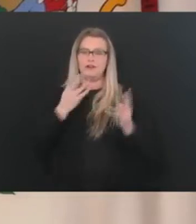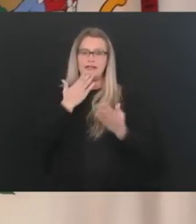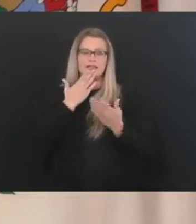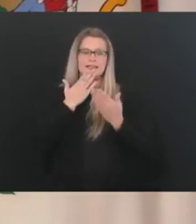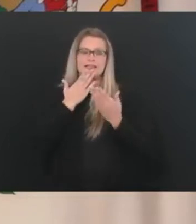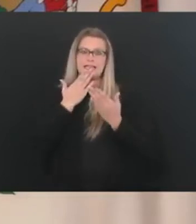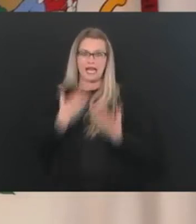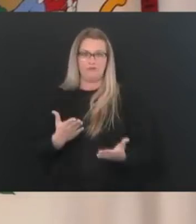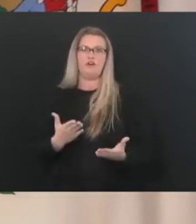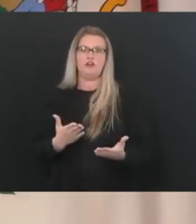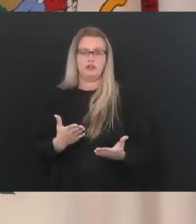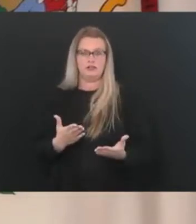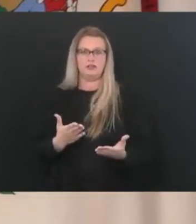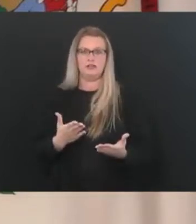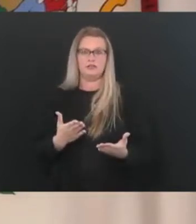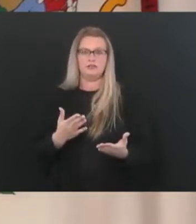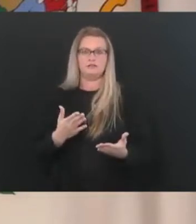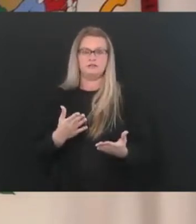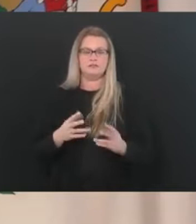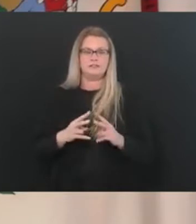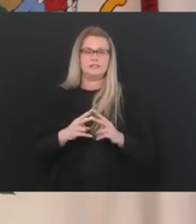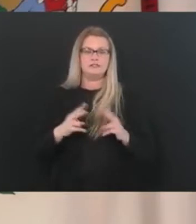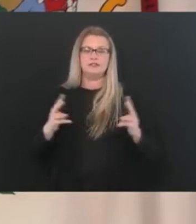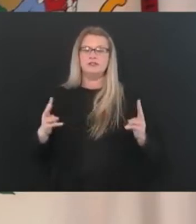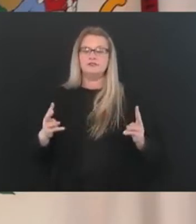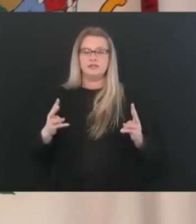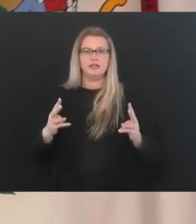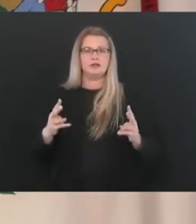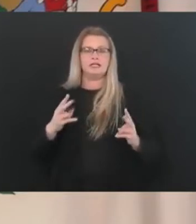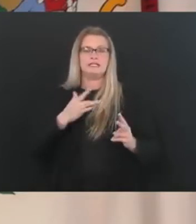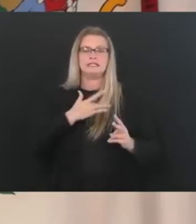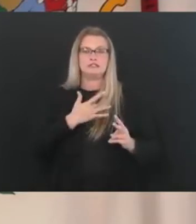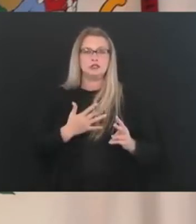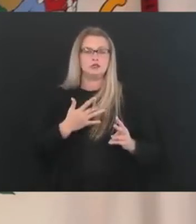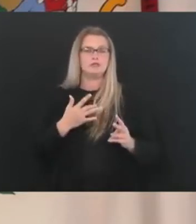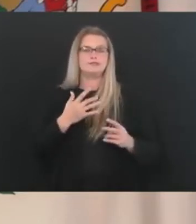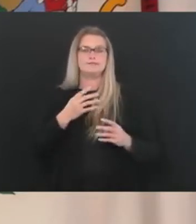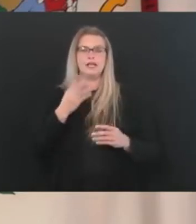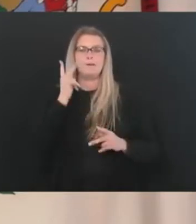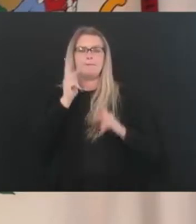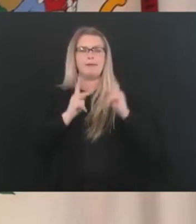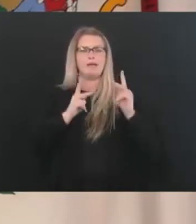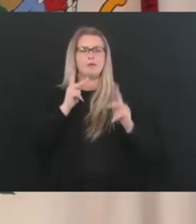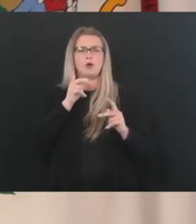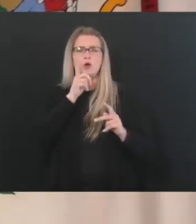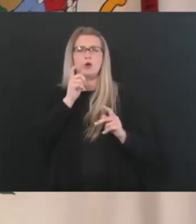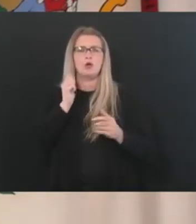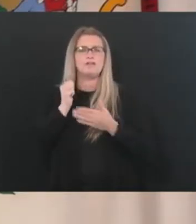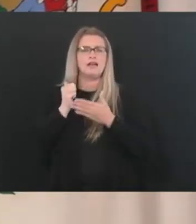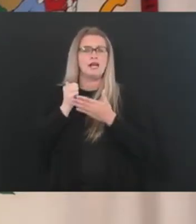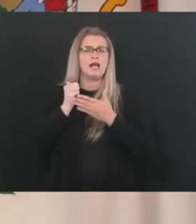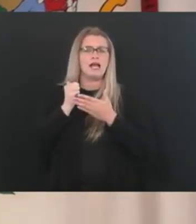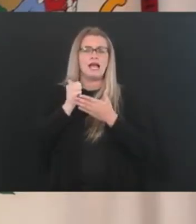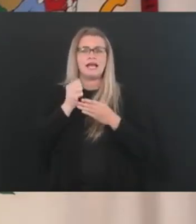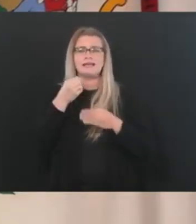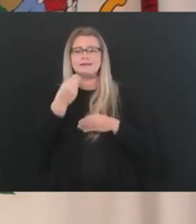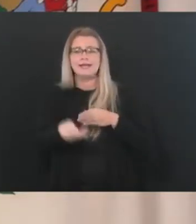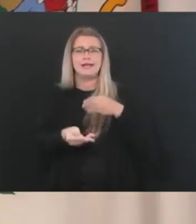THANKFUL. I WANT TO, YOU KNOW, THANK IN THE MOST GENUINE WAY ALL OF OUR